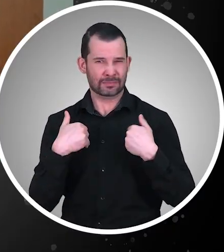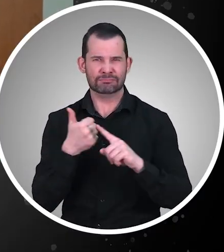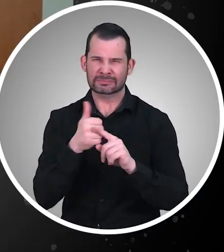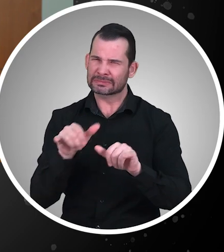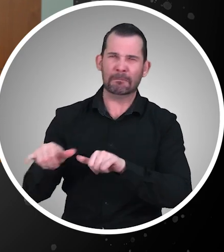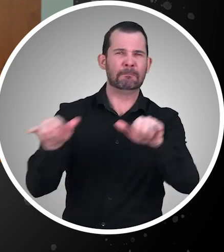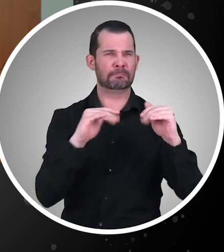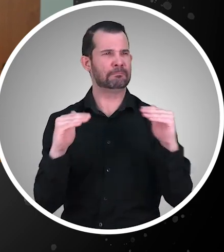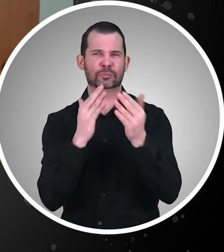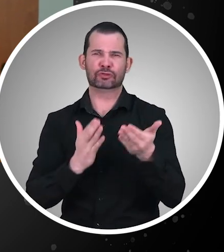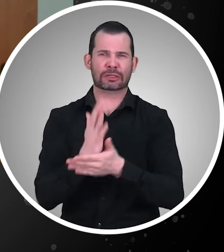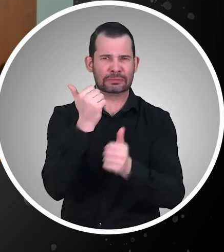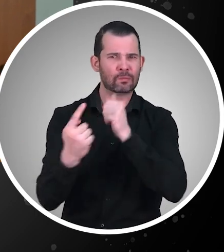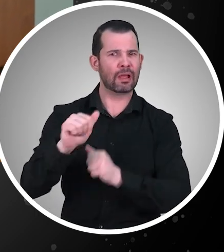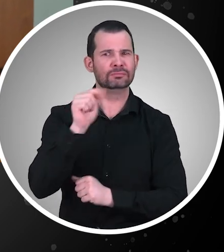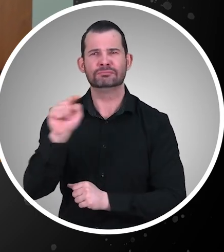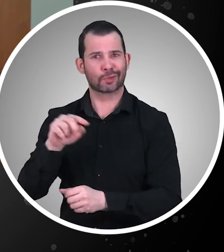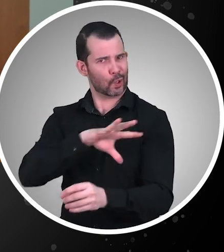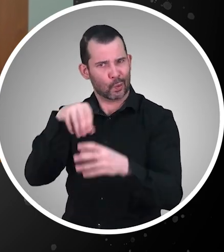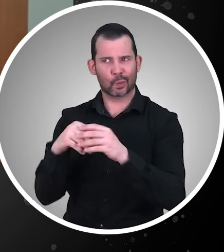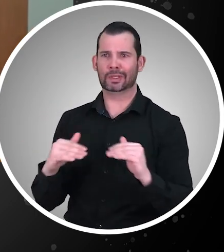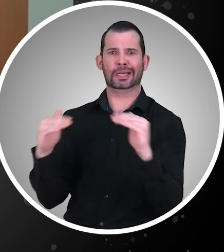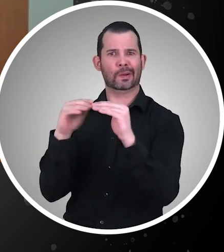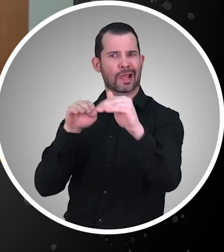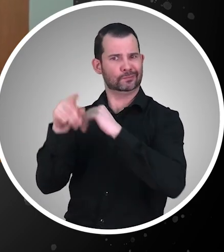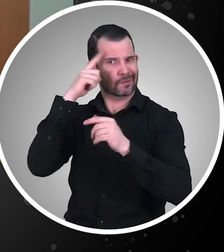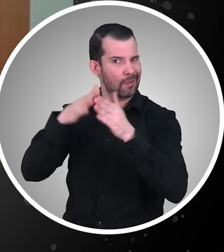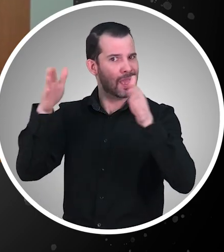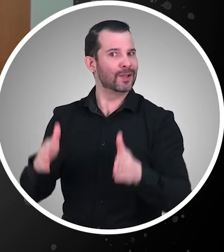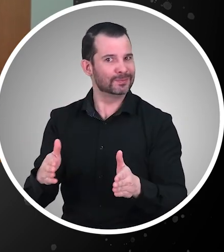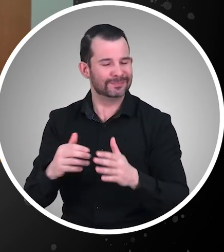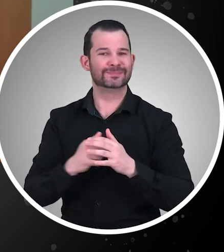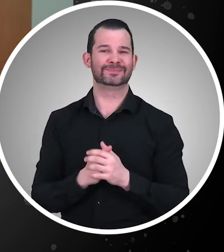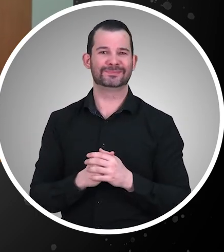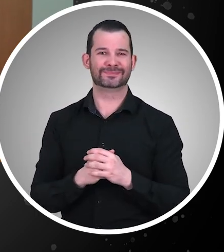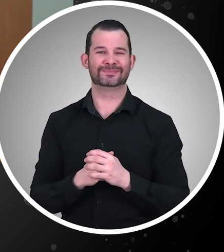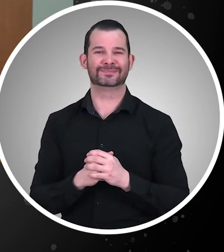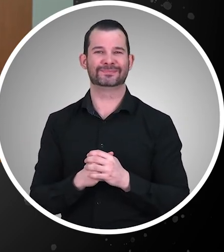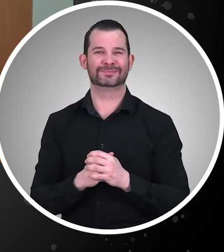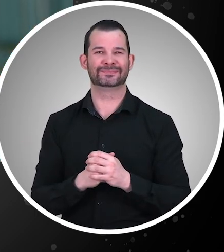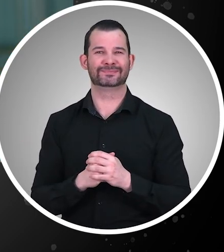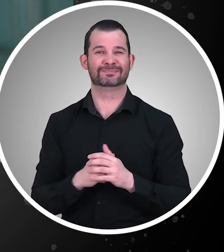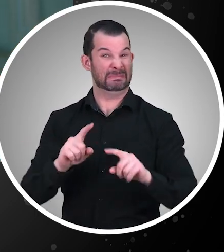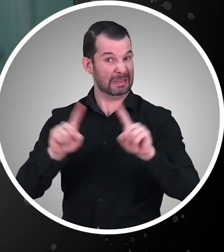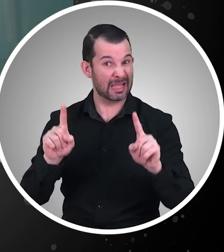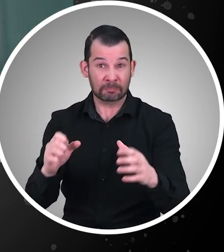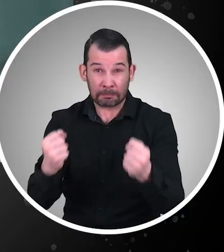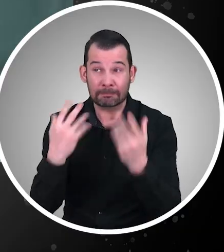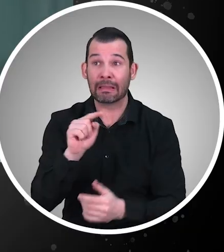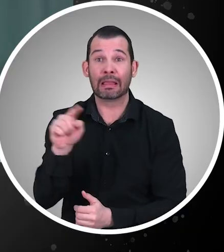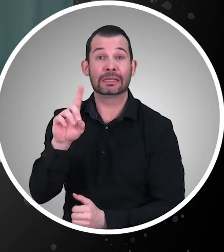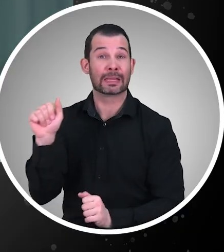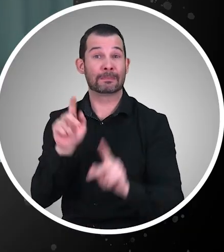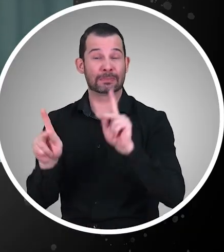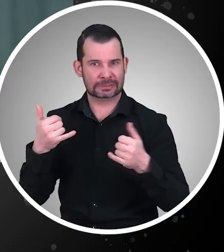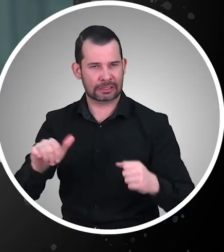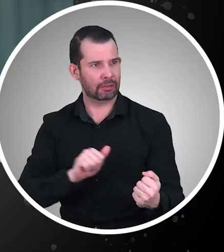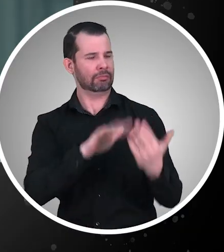have the same rights as everyone else, including equal access to housing. But, many people with disabilities